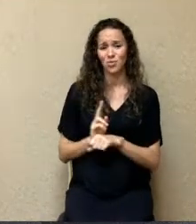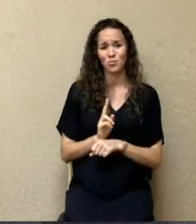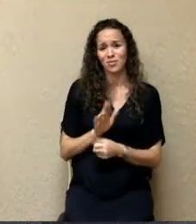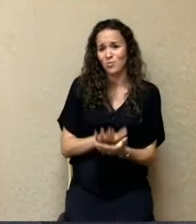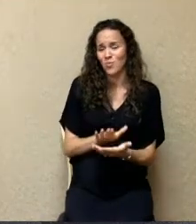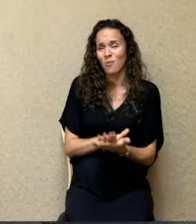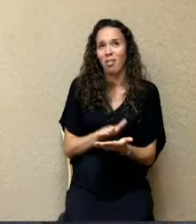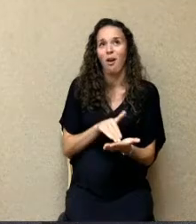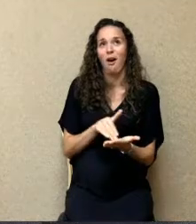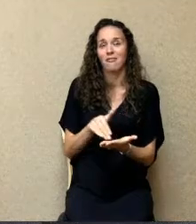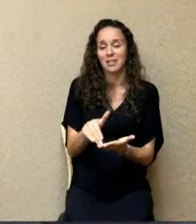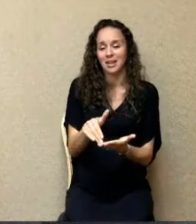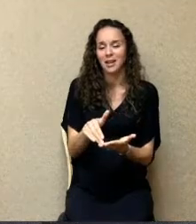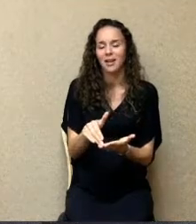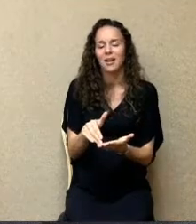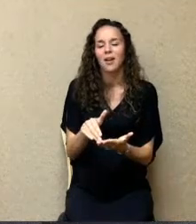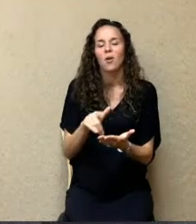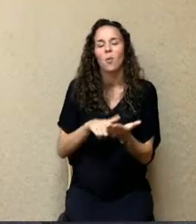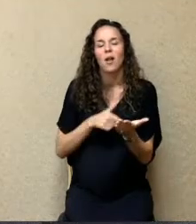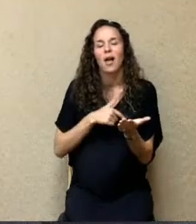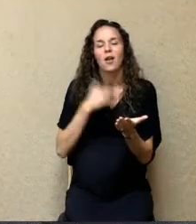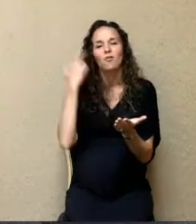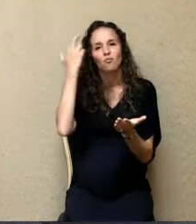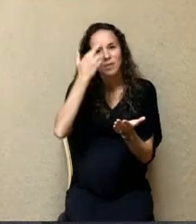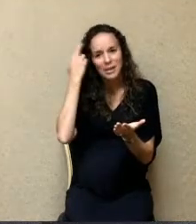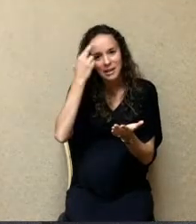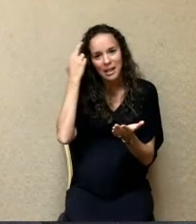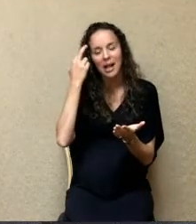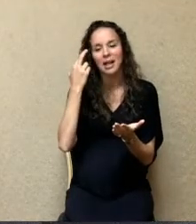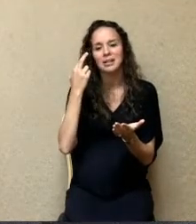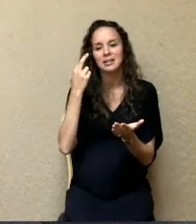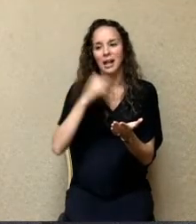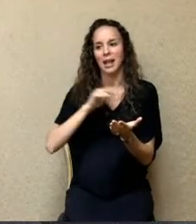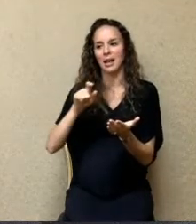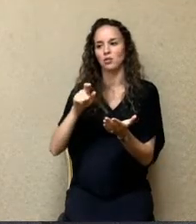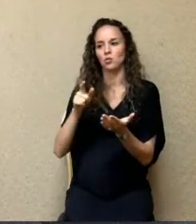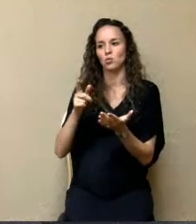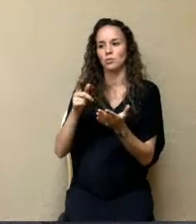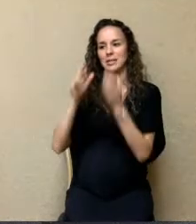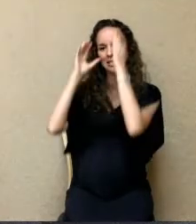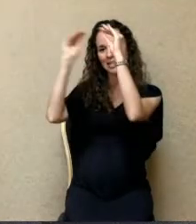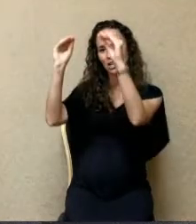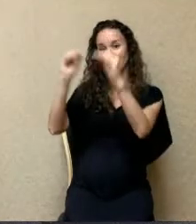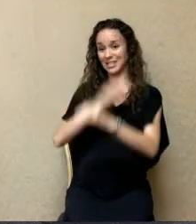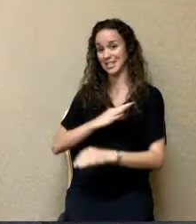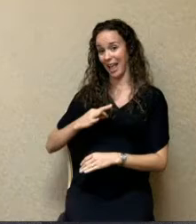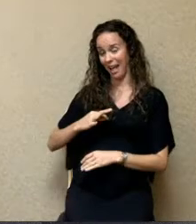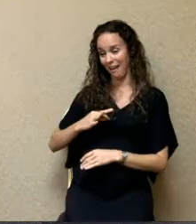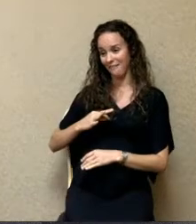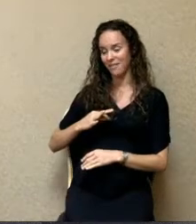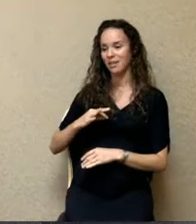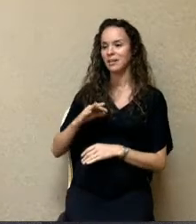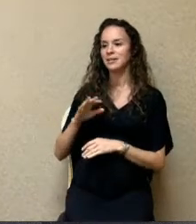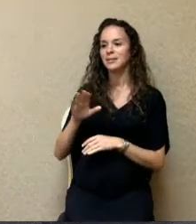what I was finding that I was having to do to the staff was give them kind of like those ah-ha